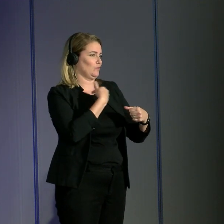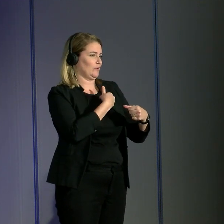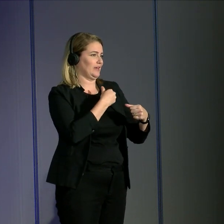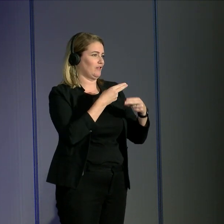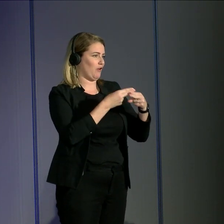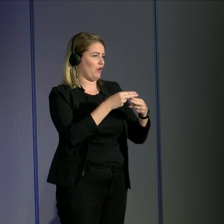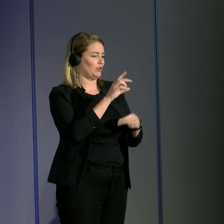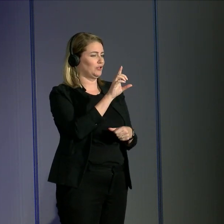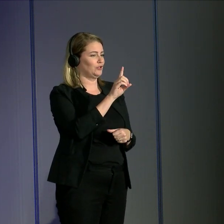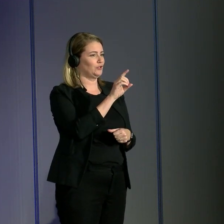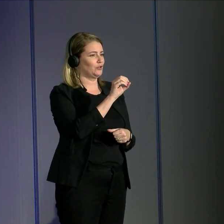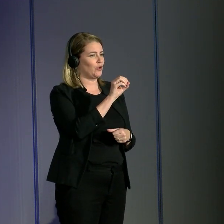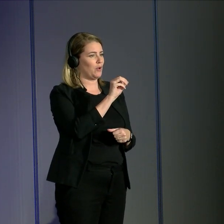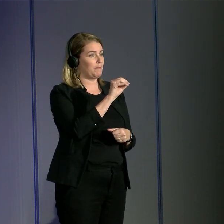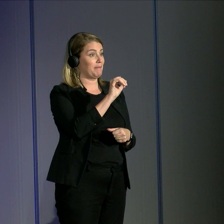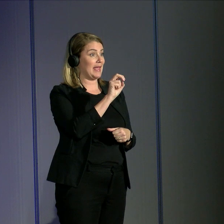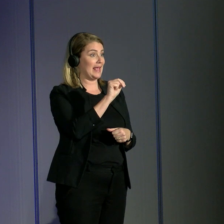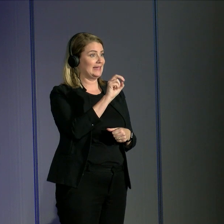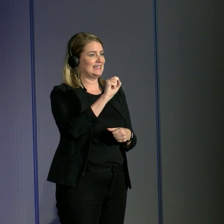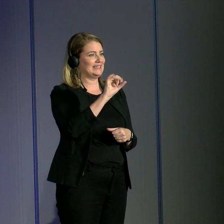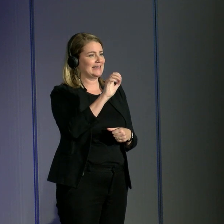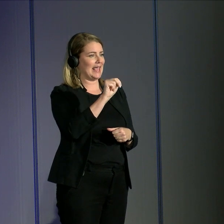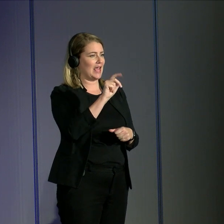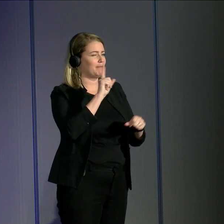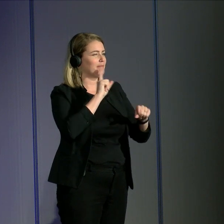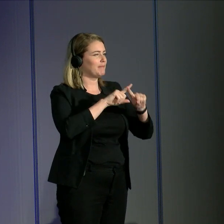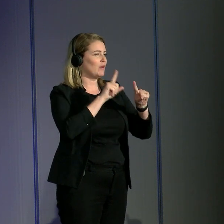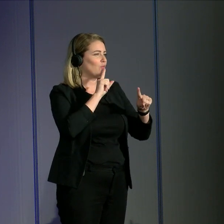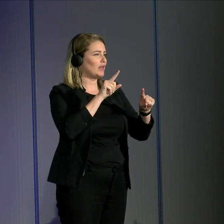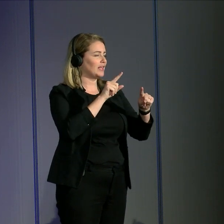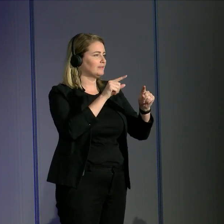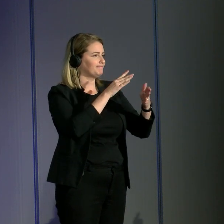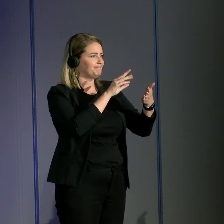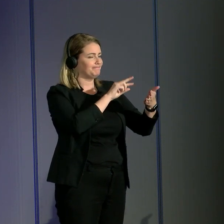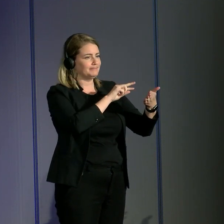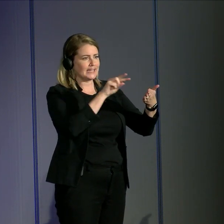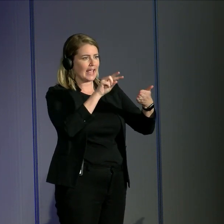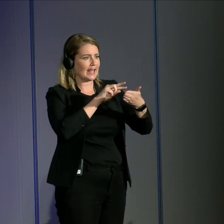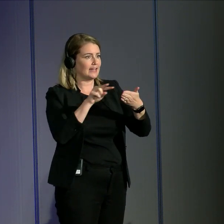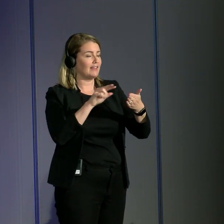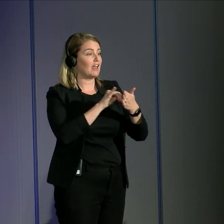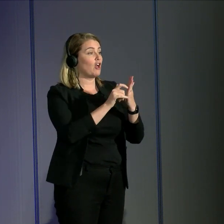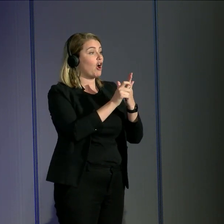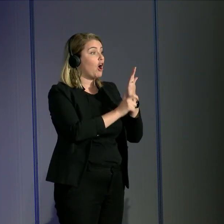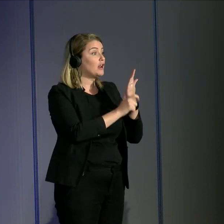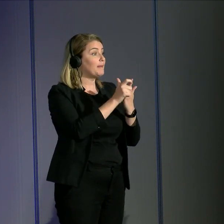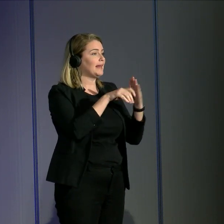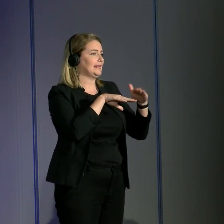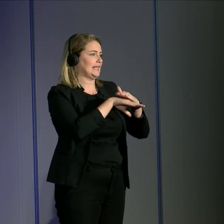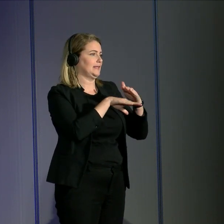is a broad level scan and we're talking about automated accessibility testing.